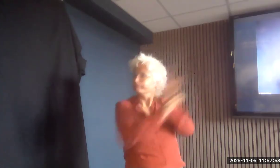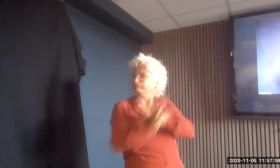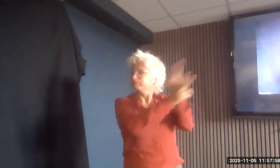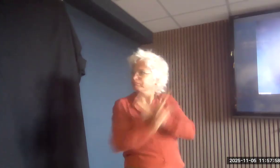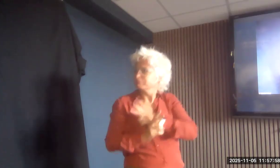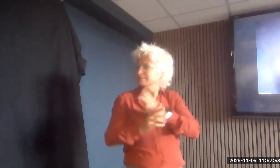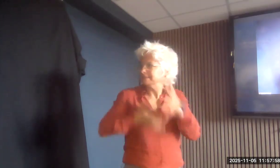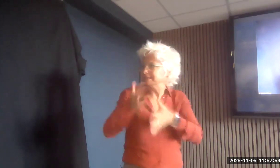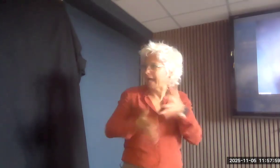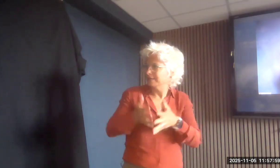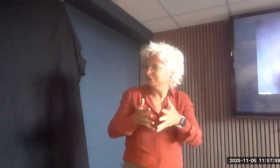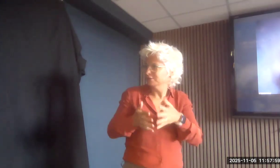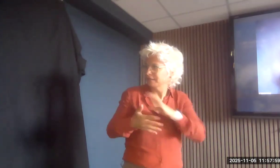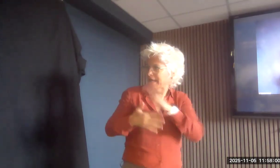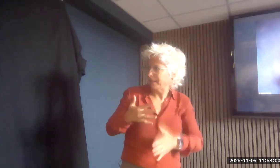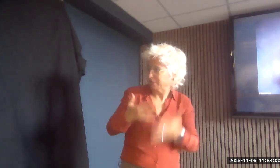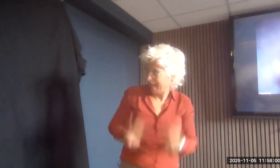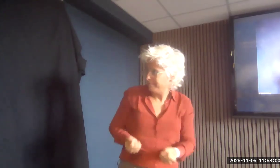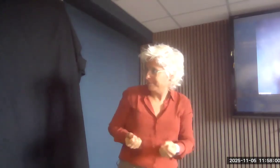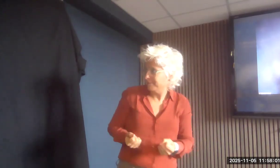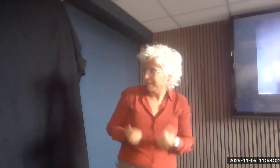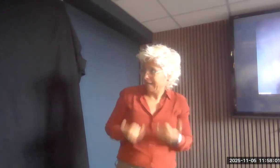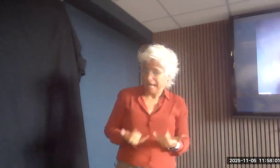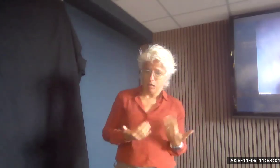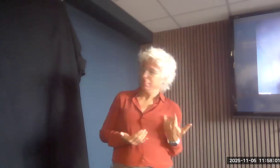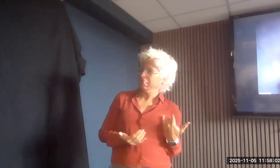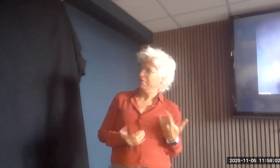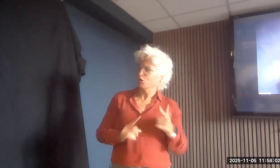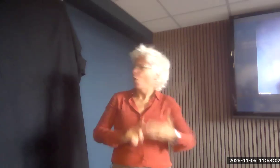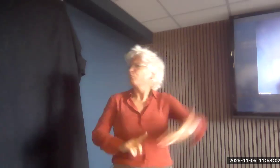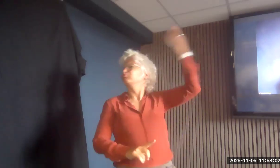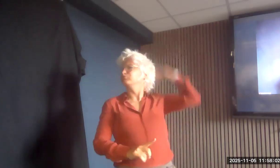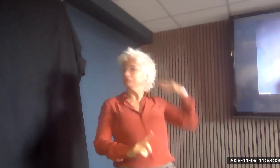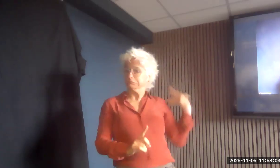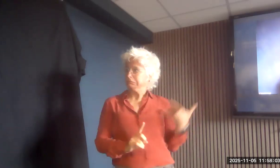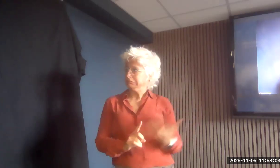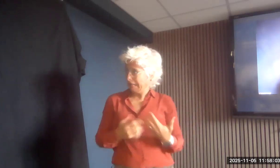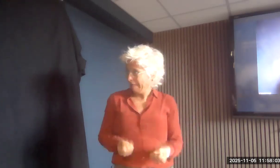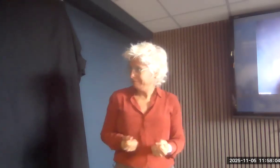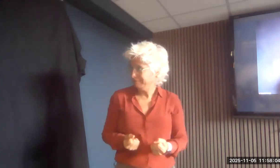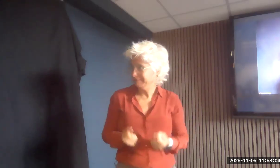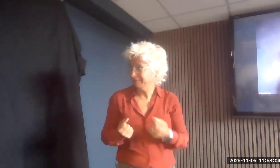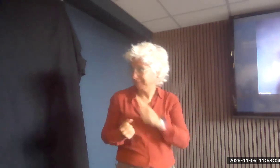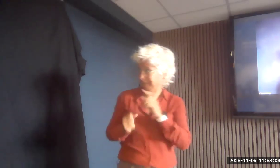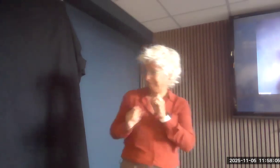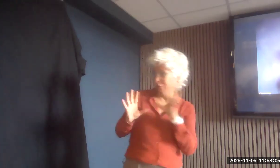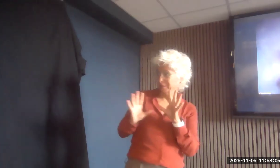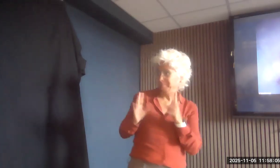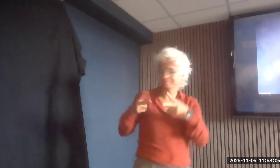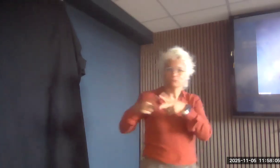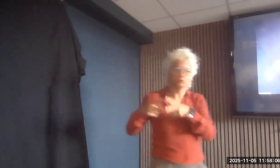TO BE ABEL TO, we can see that there's an influence there, perhaps, but I'm curious if there are other languages that are currently impacting the language